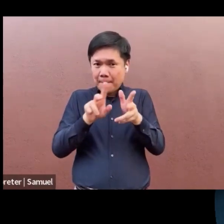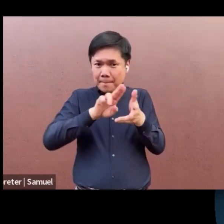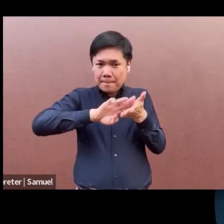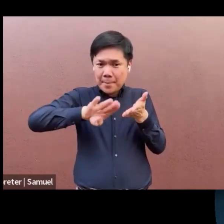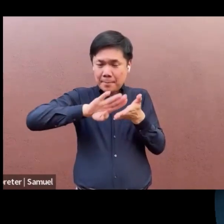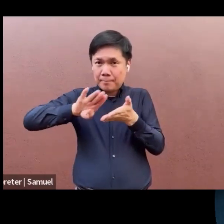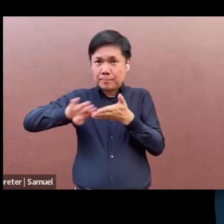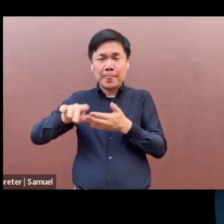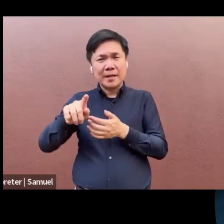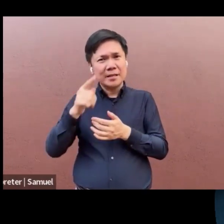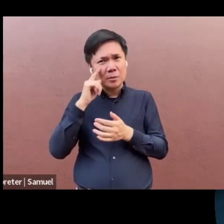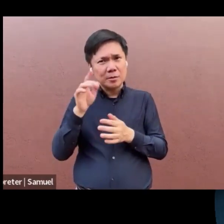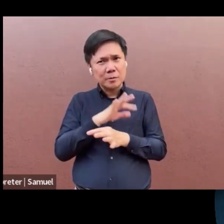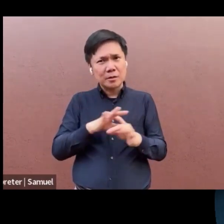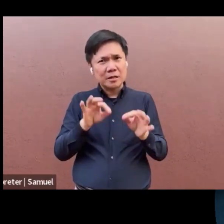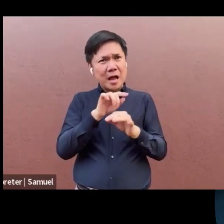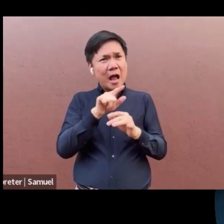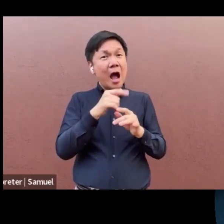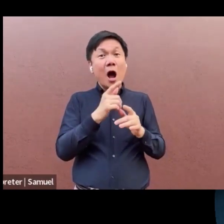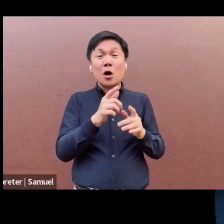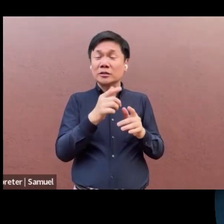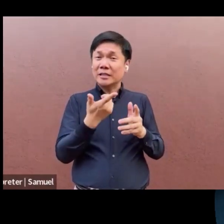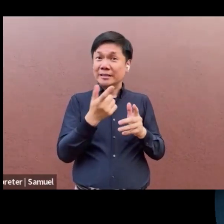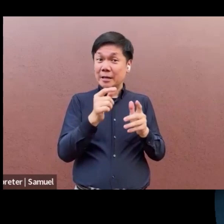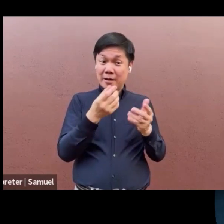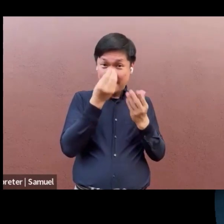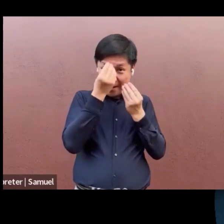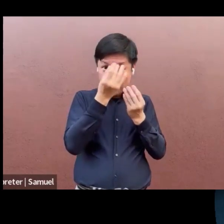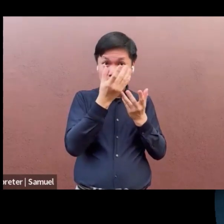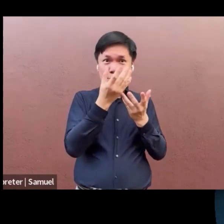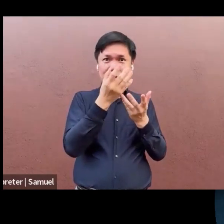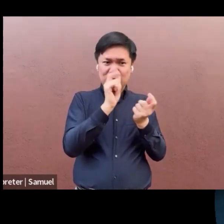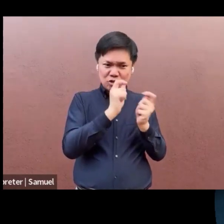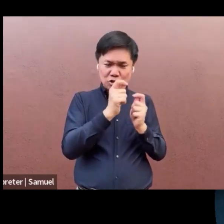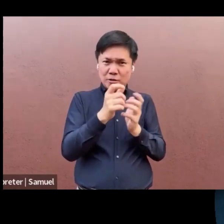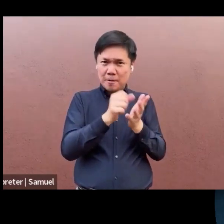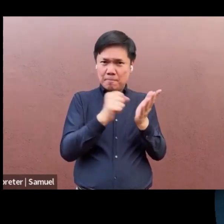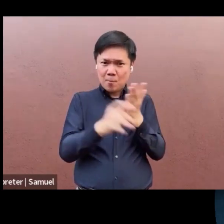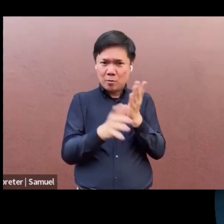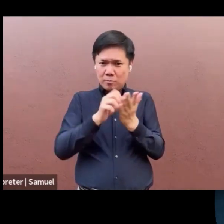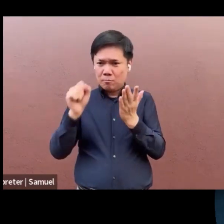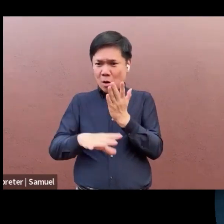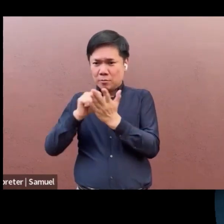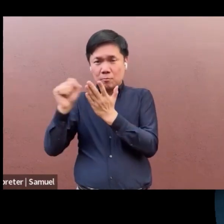And what I found particularly pertinent to this discussion is the interaction of unlearning with pre-existing biases in society.